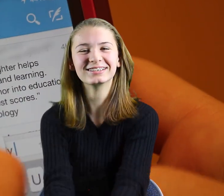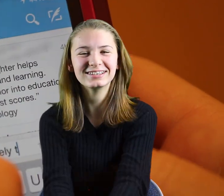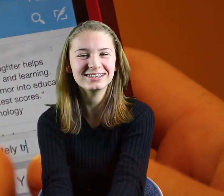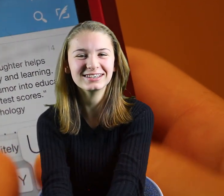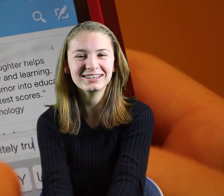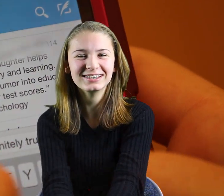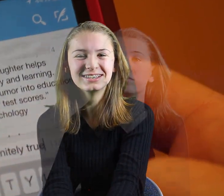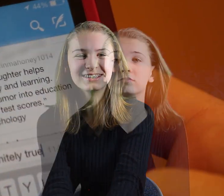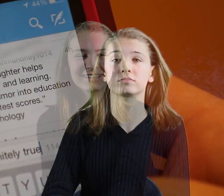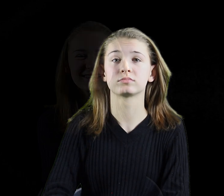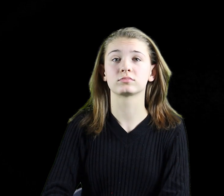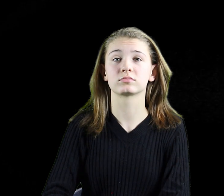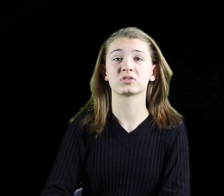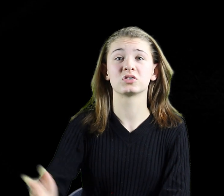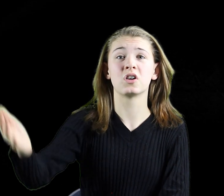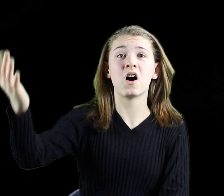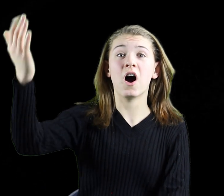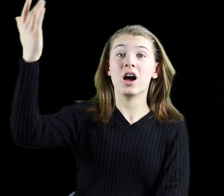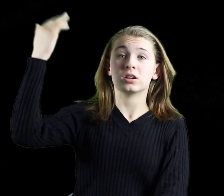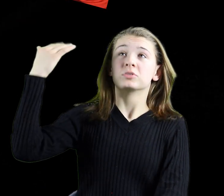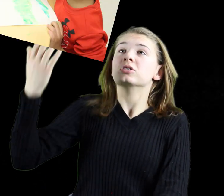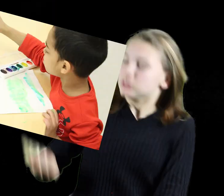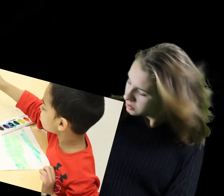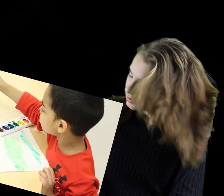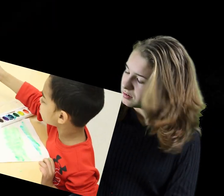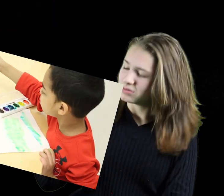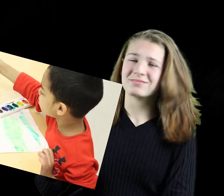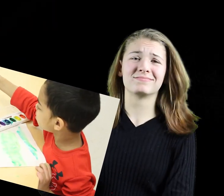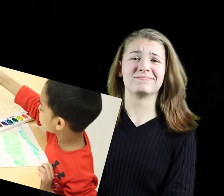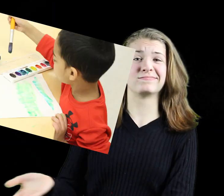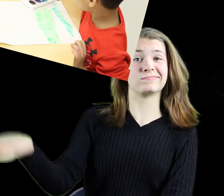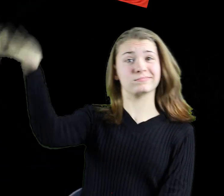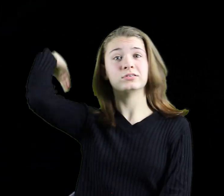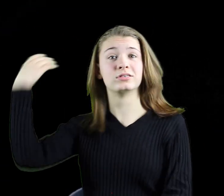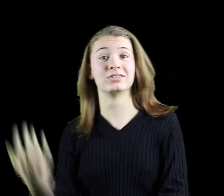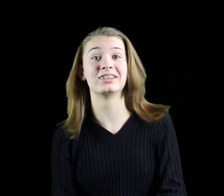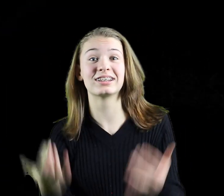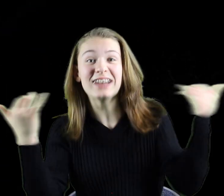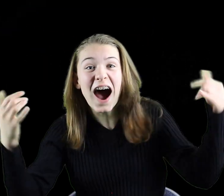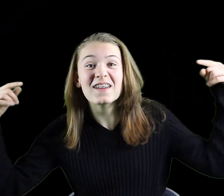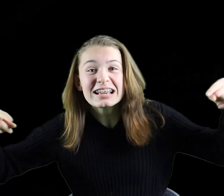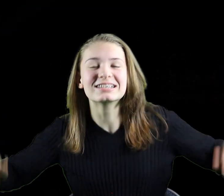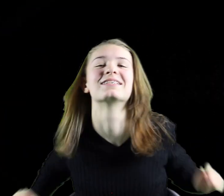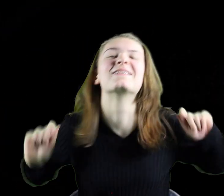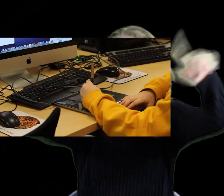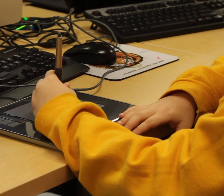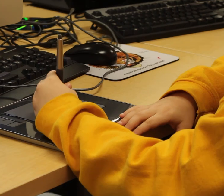This was our canvas then... this is our canvas NOW!